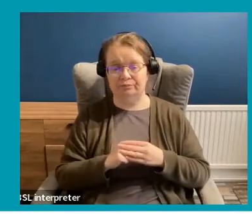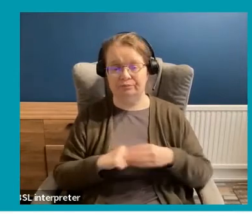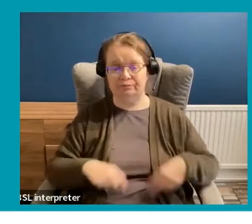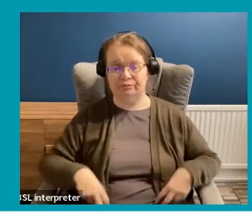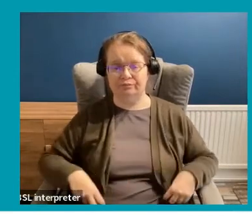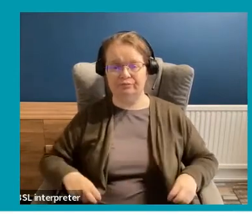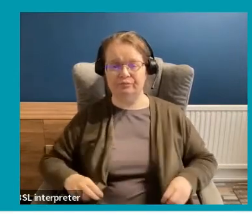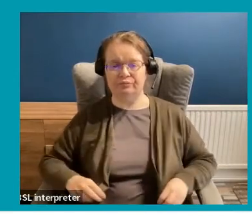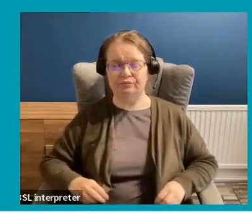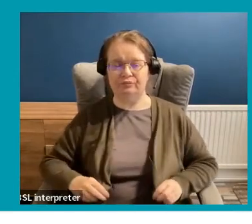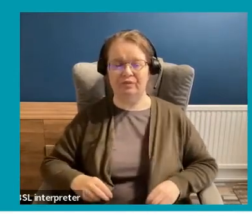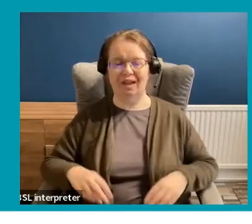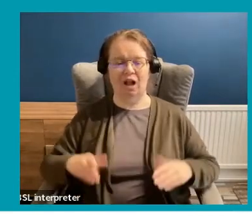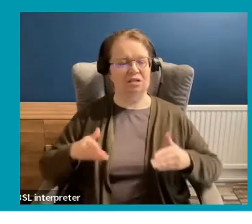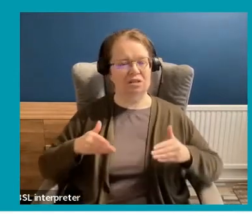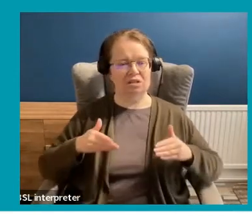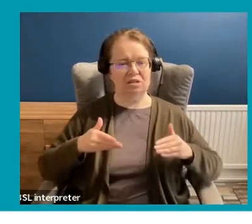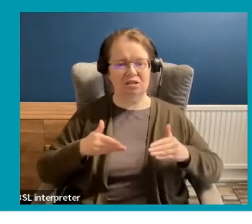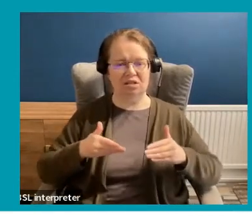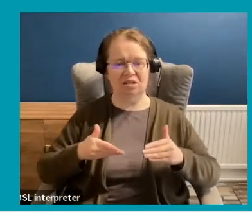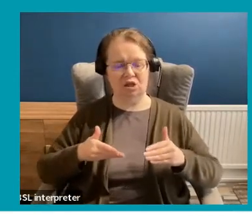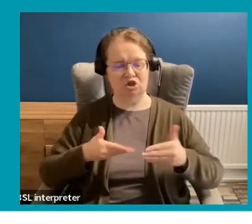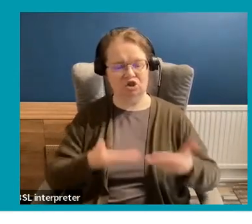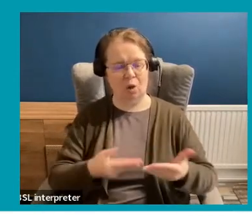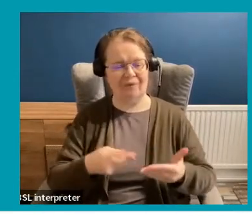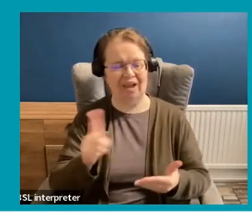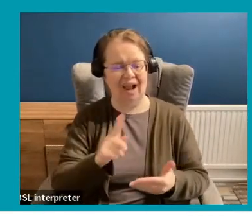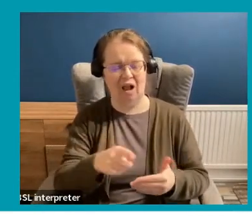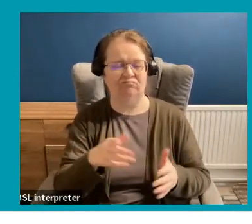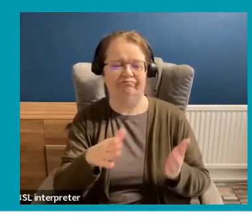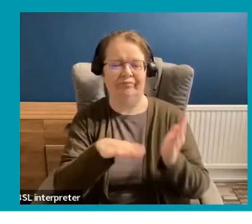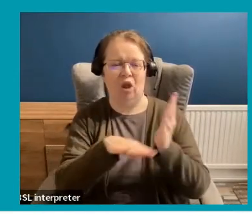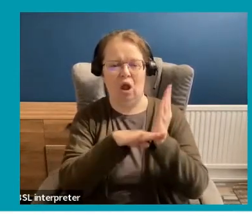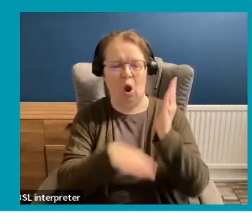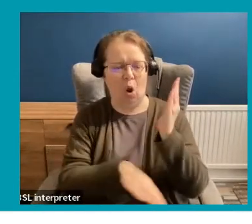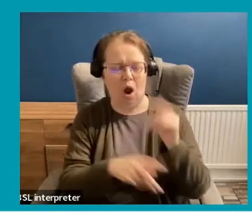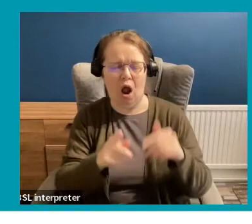serving what they called, underrepresented members of their community, better.